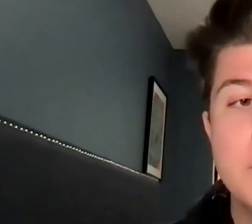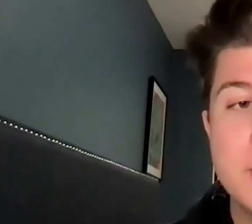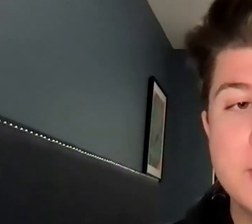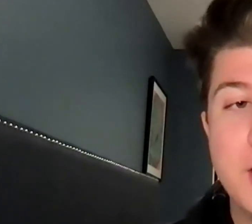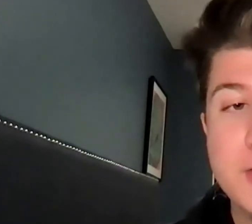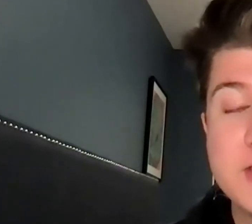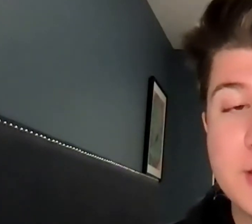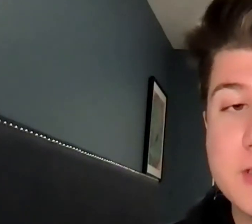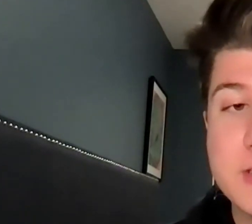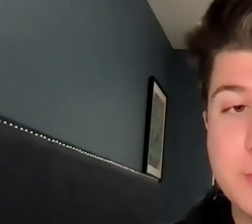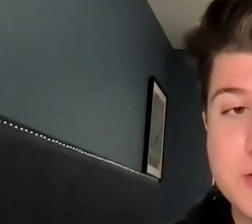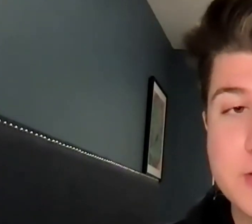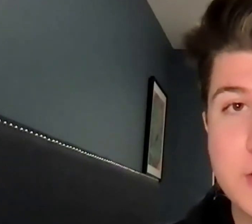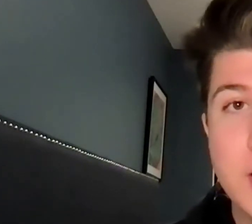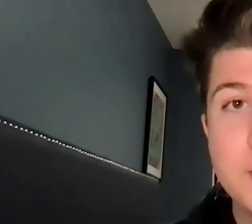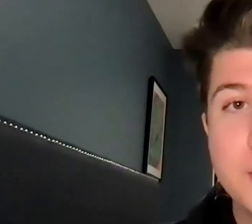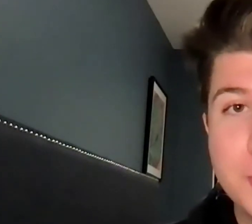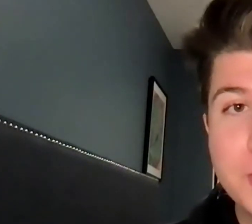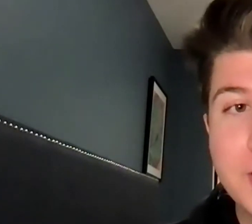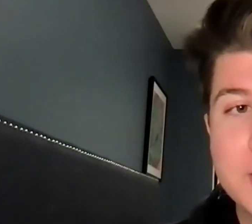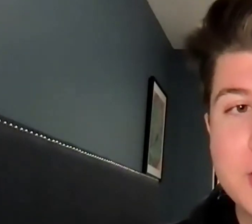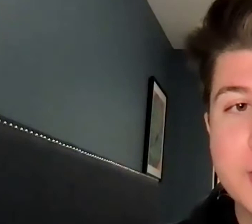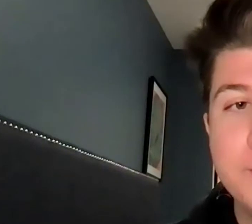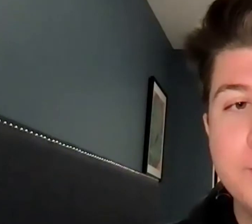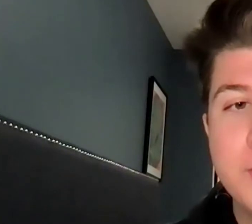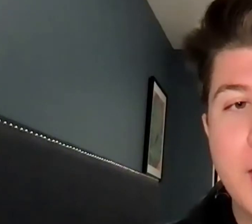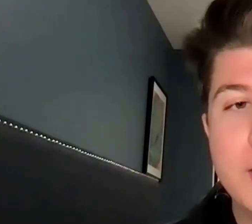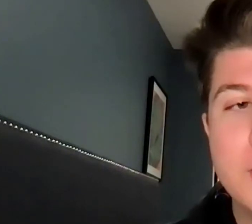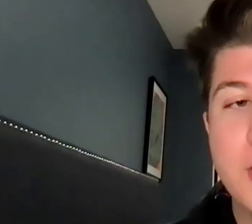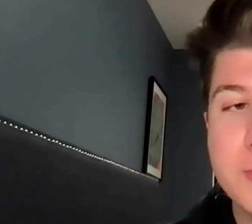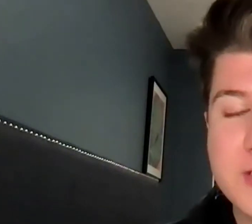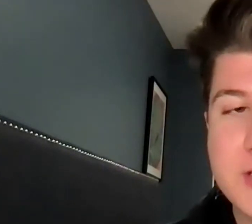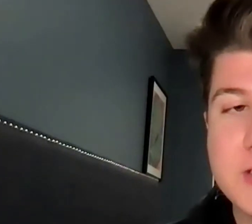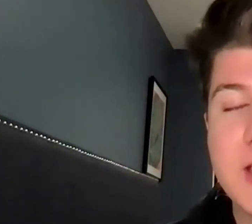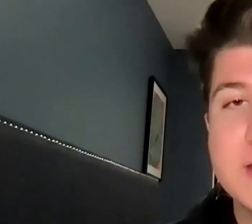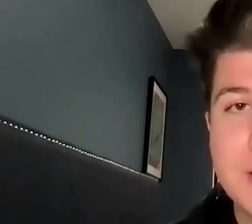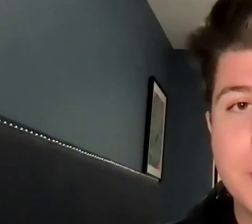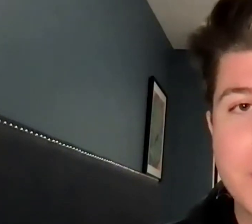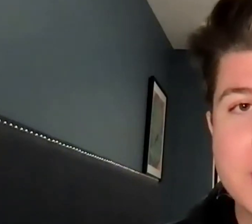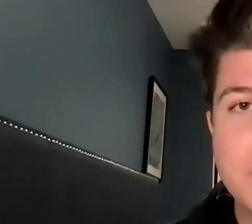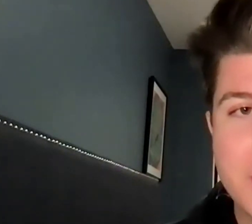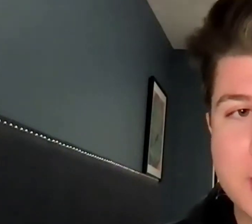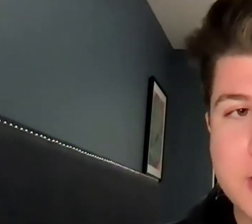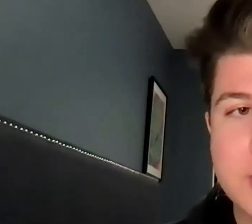mental health and substance abuse renewable energy youth homelessness and civil rights protections